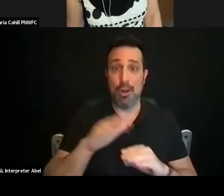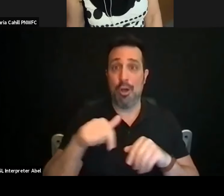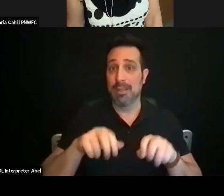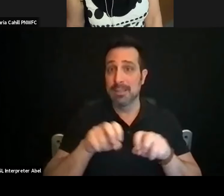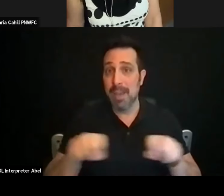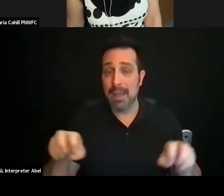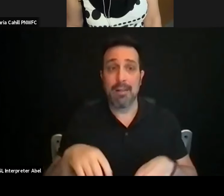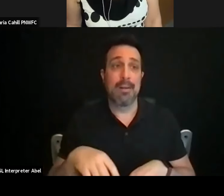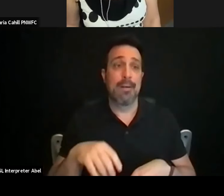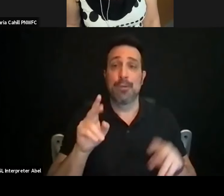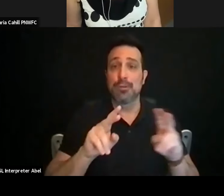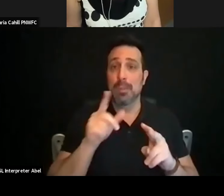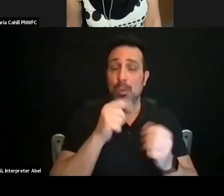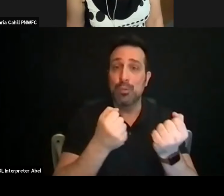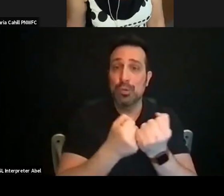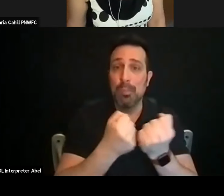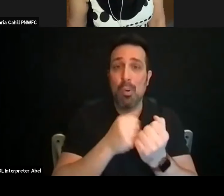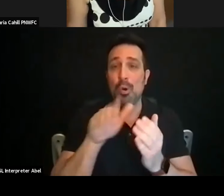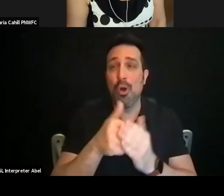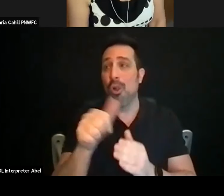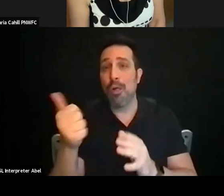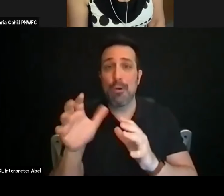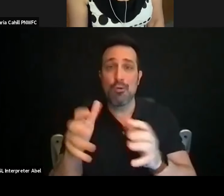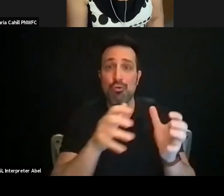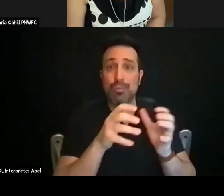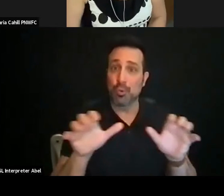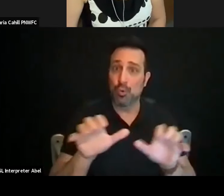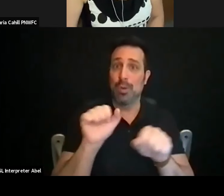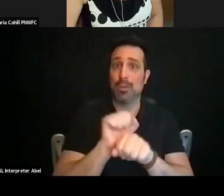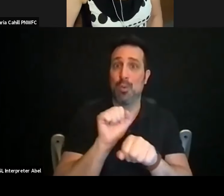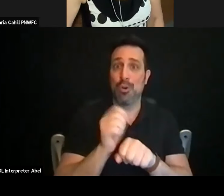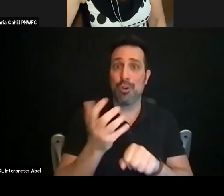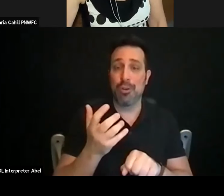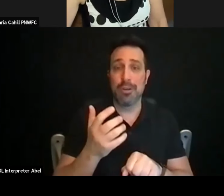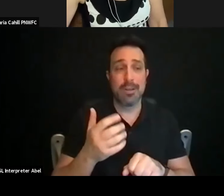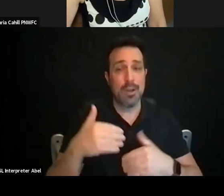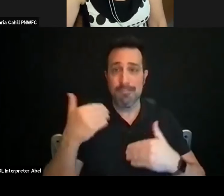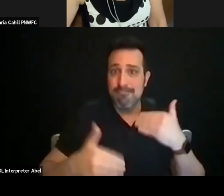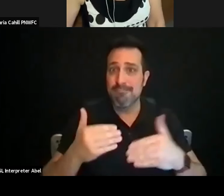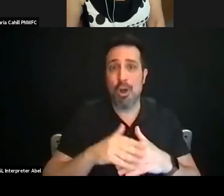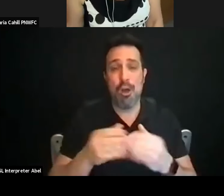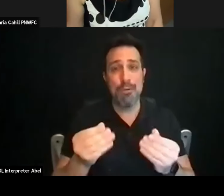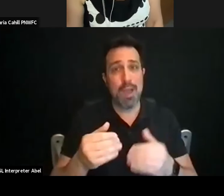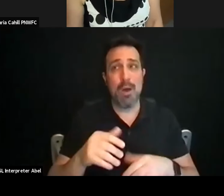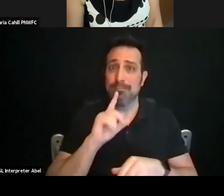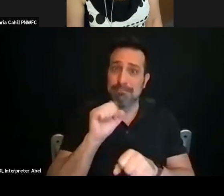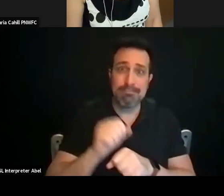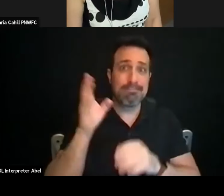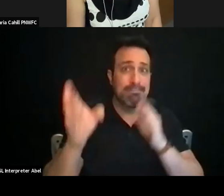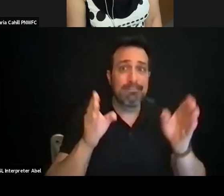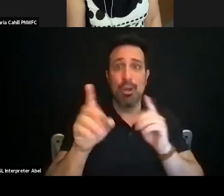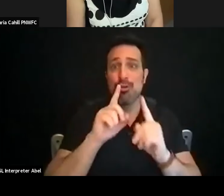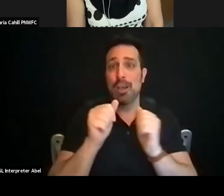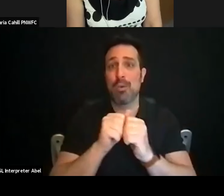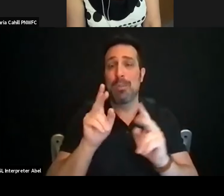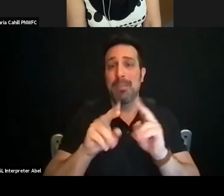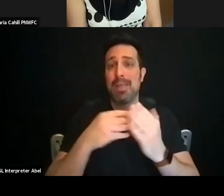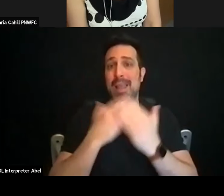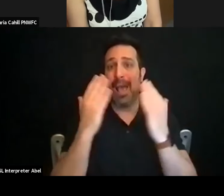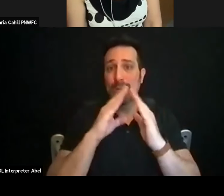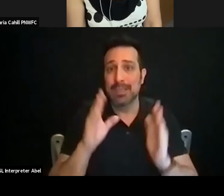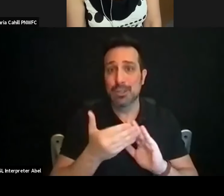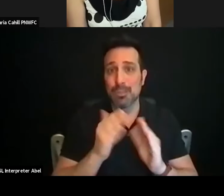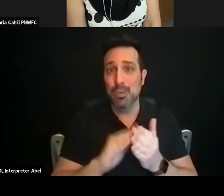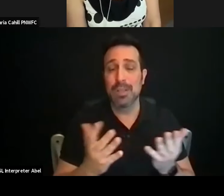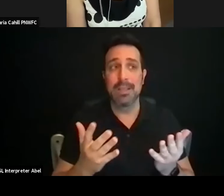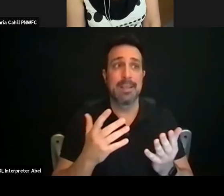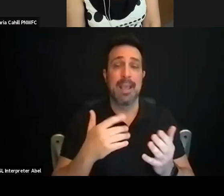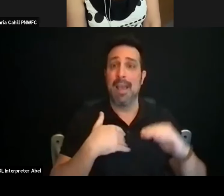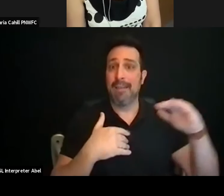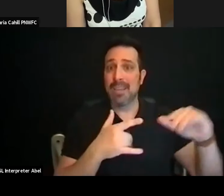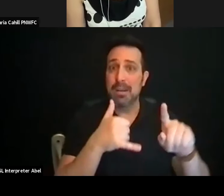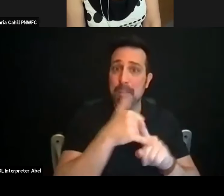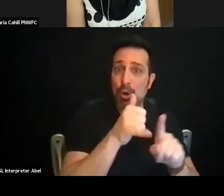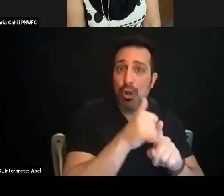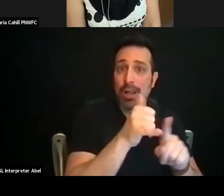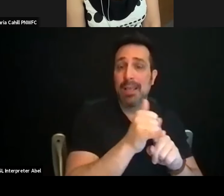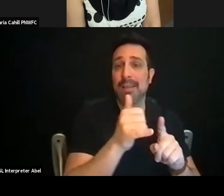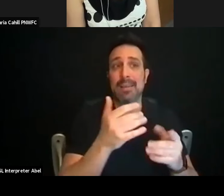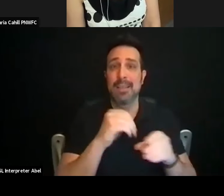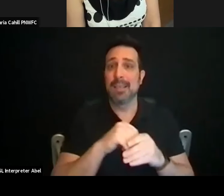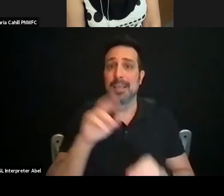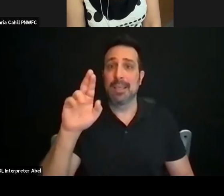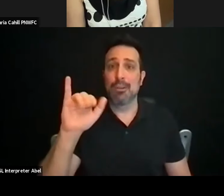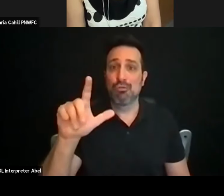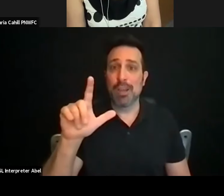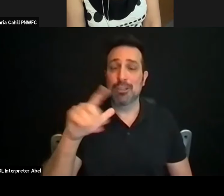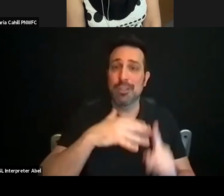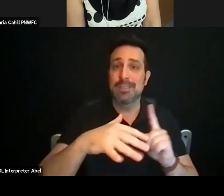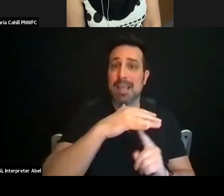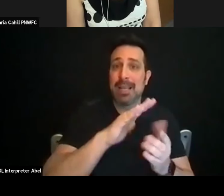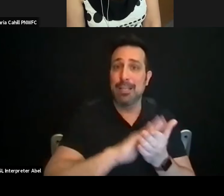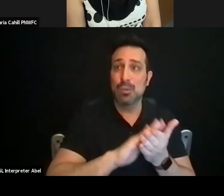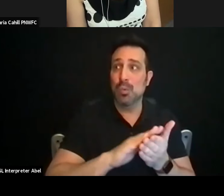ignore